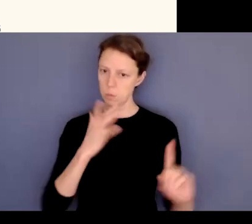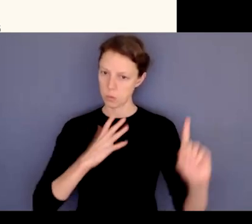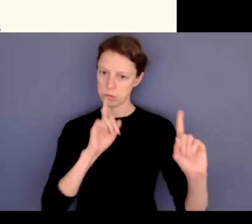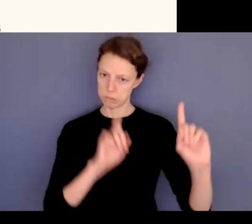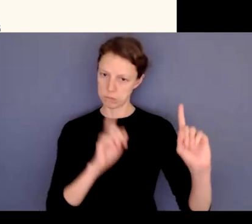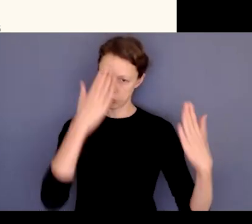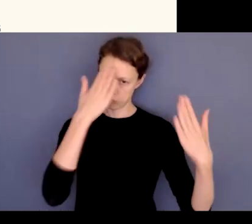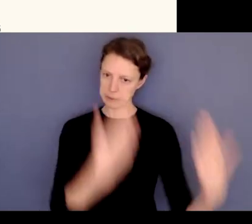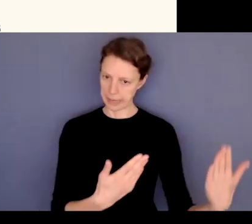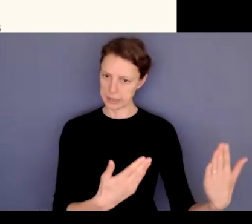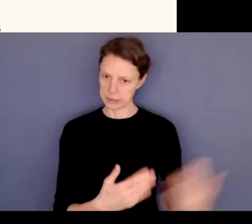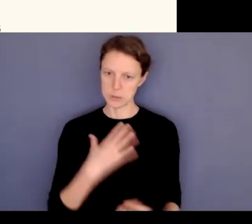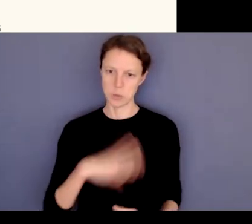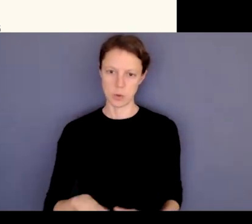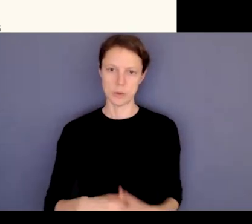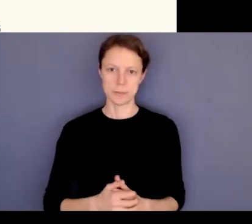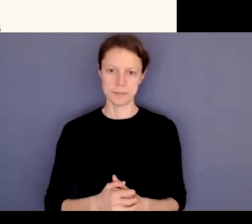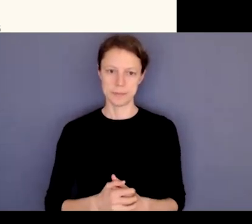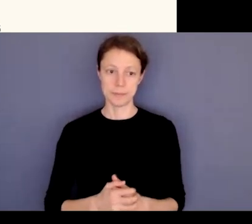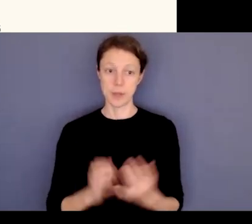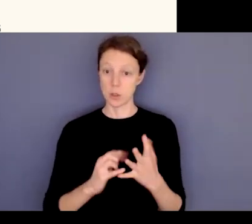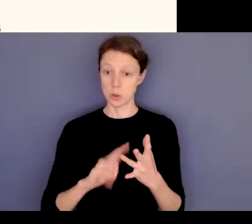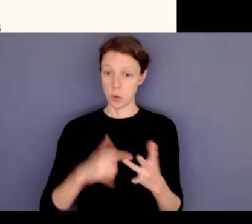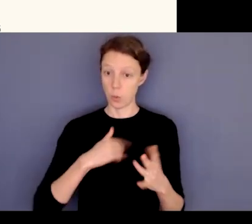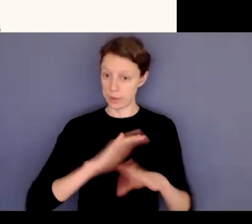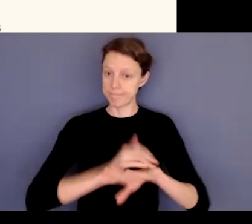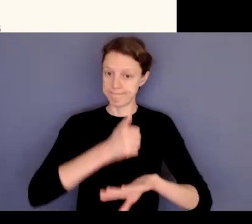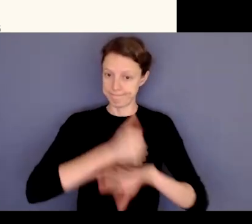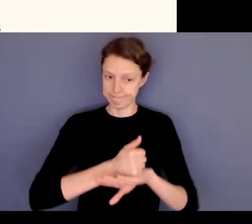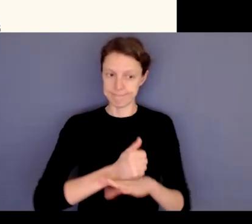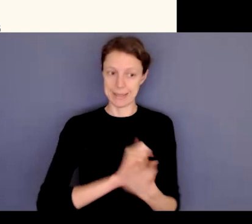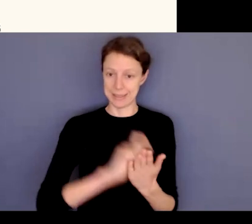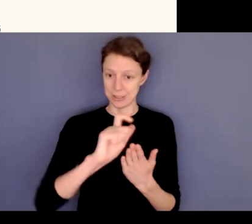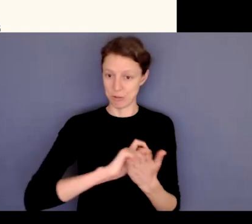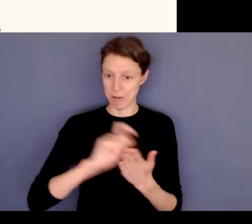Instagram page almost exactly two years ago. We decided at the